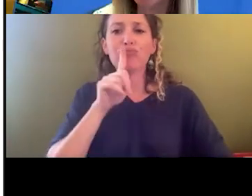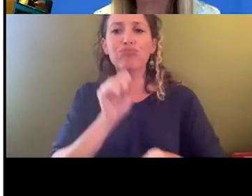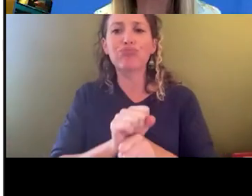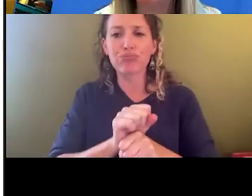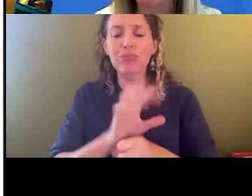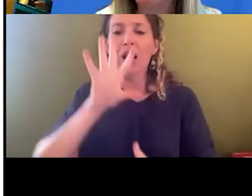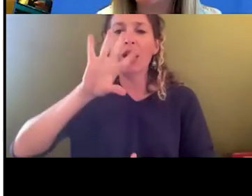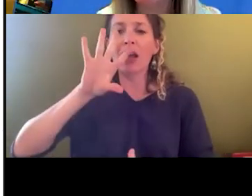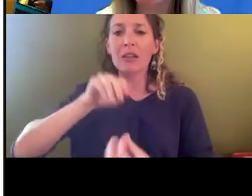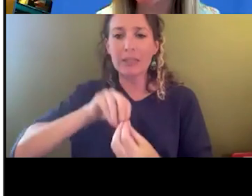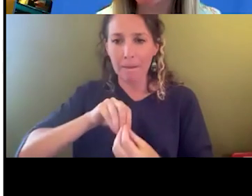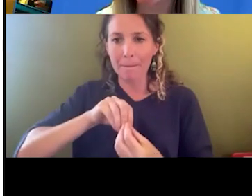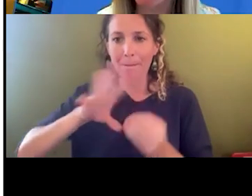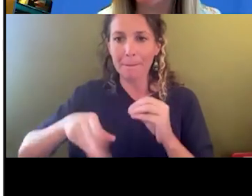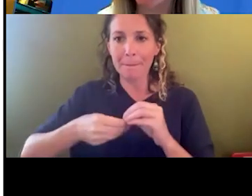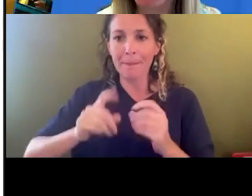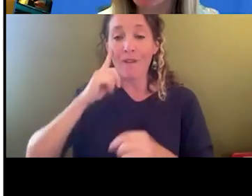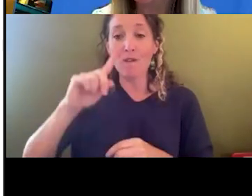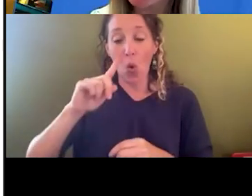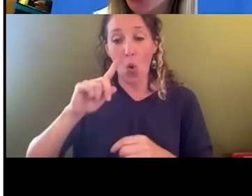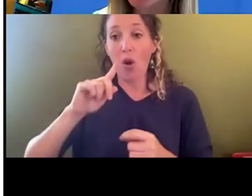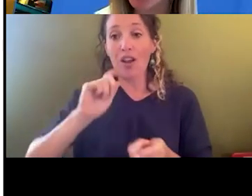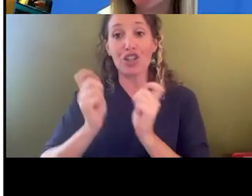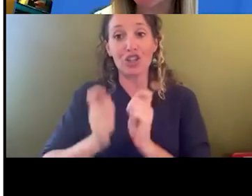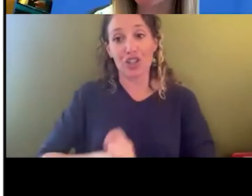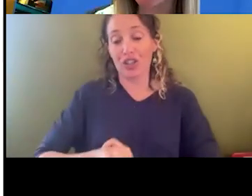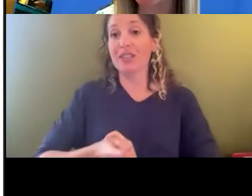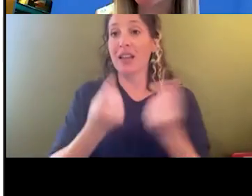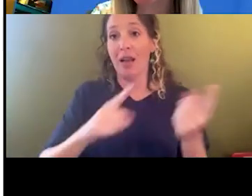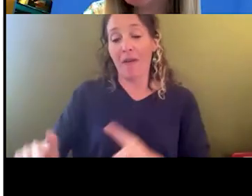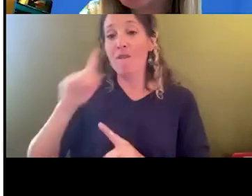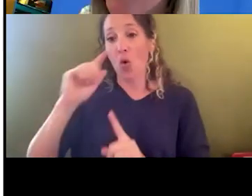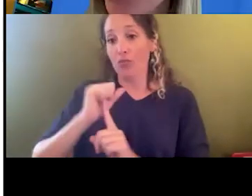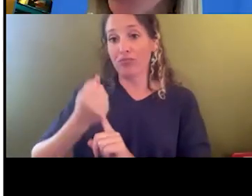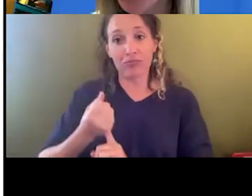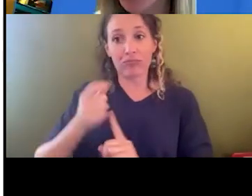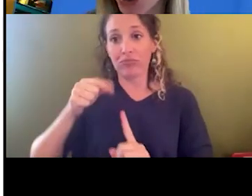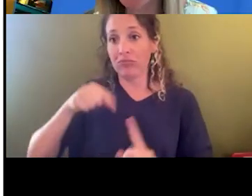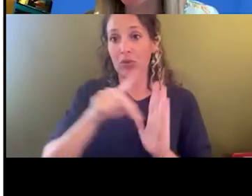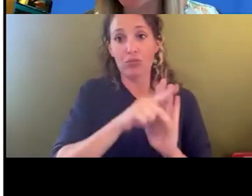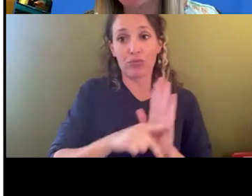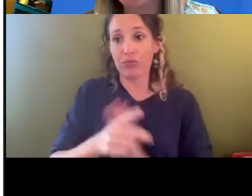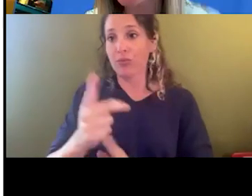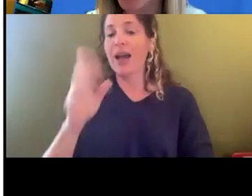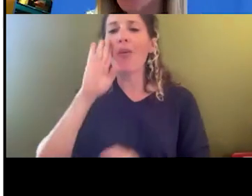of the actual changes that were made to the terms and conditions. I'm going to focus on GC-1 or